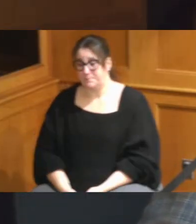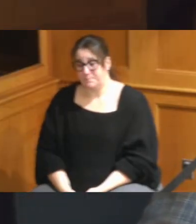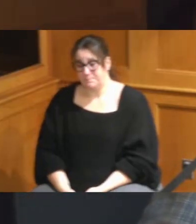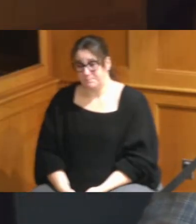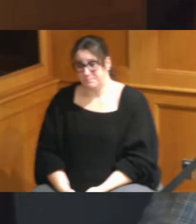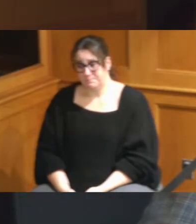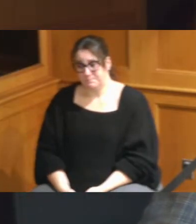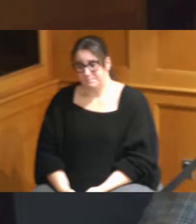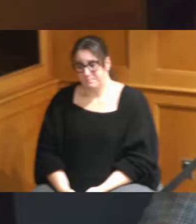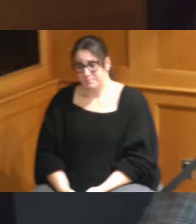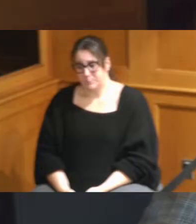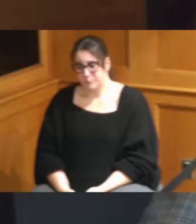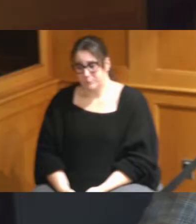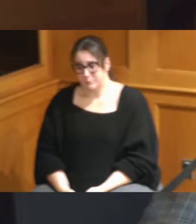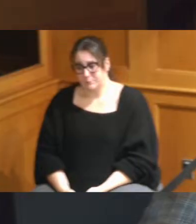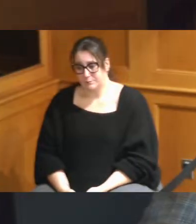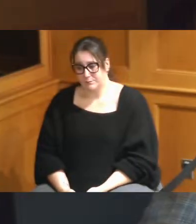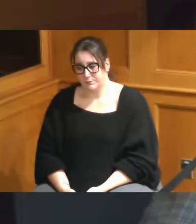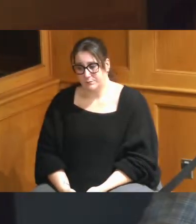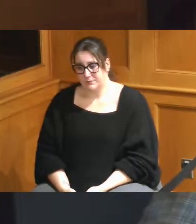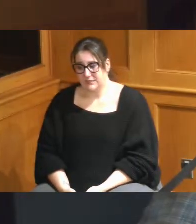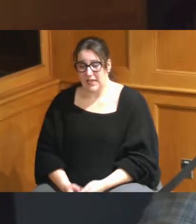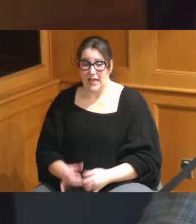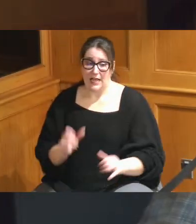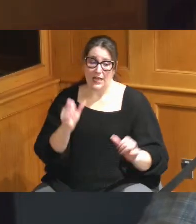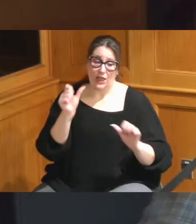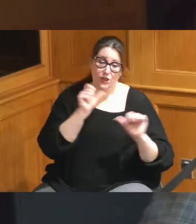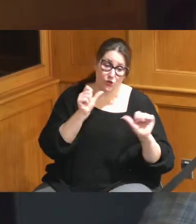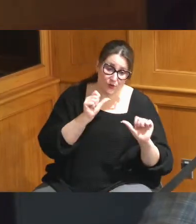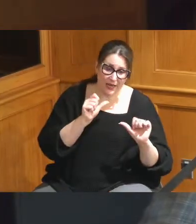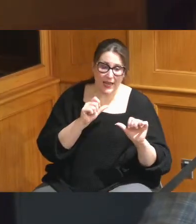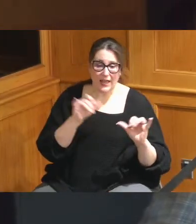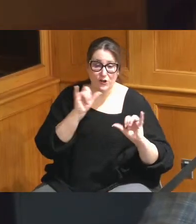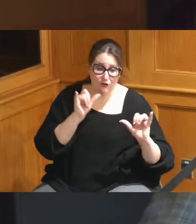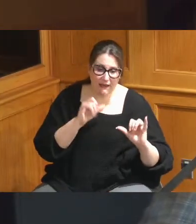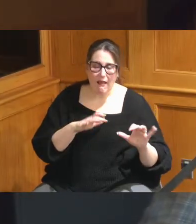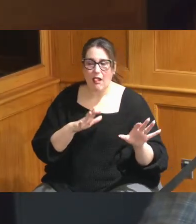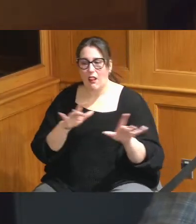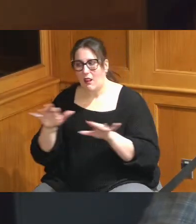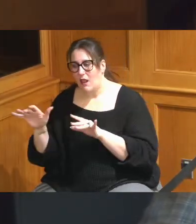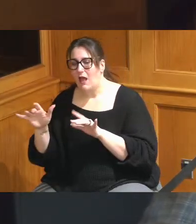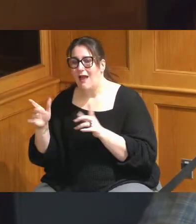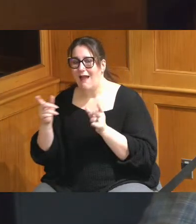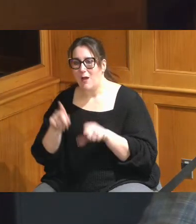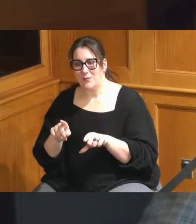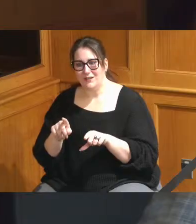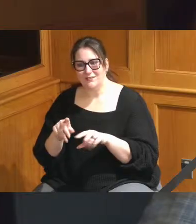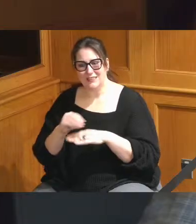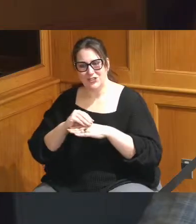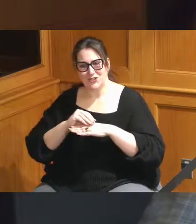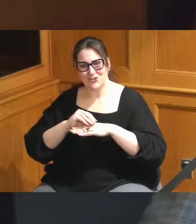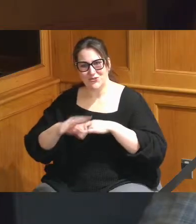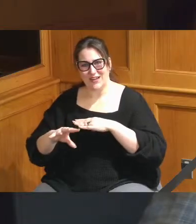since we've had the DORAs and the drinking and all that out, it has created a climate